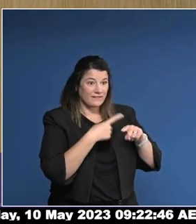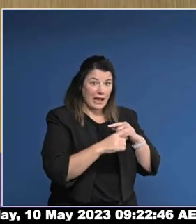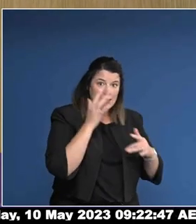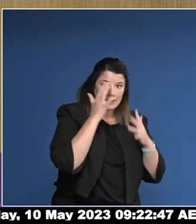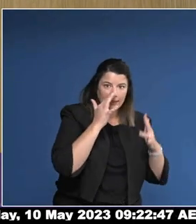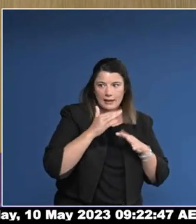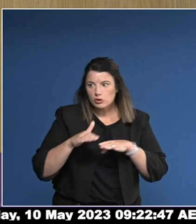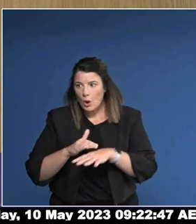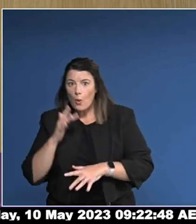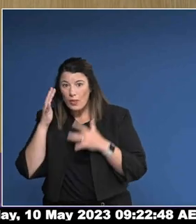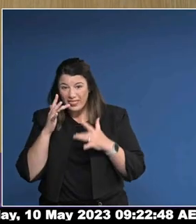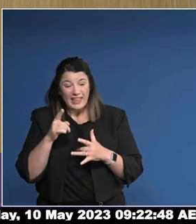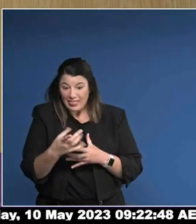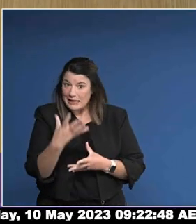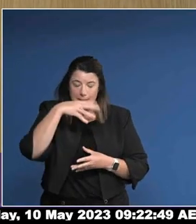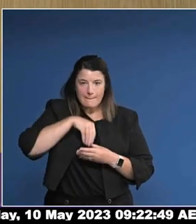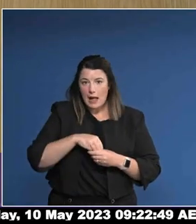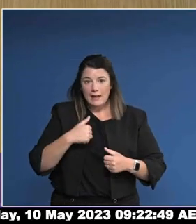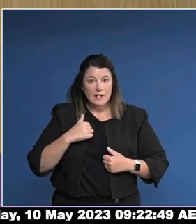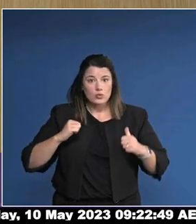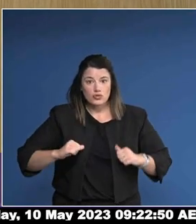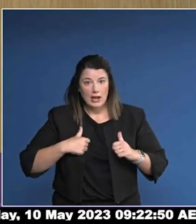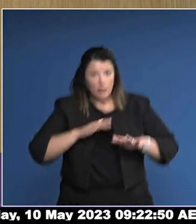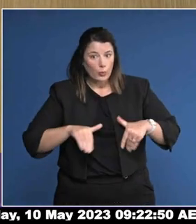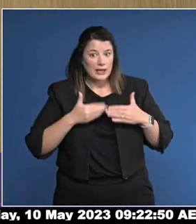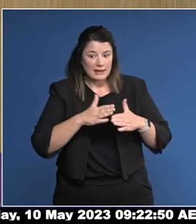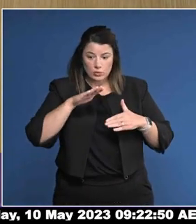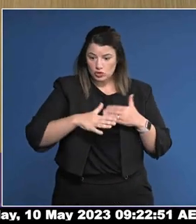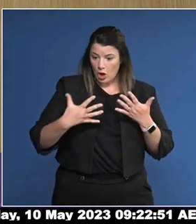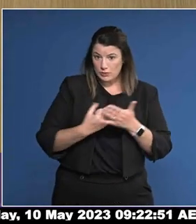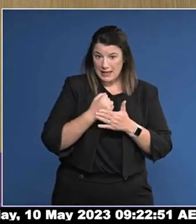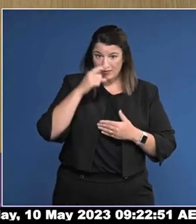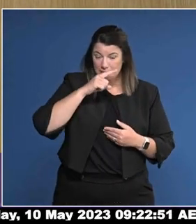is part of the training that we provide to Child Safety officers, and one of the reasons